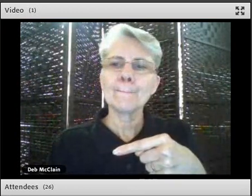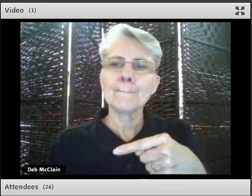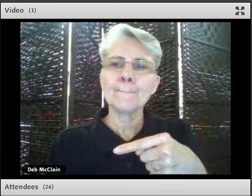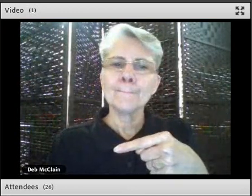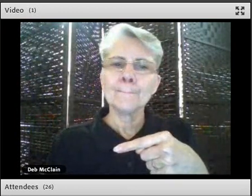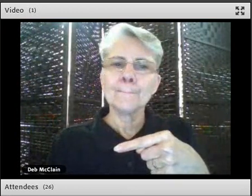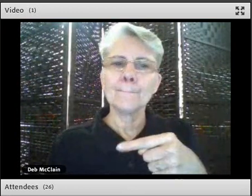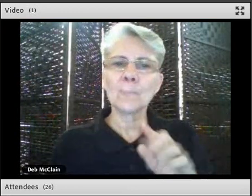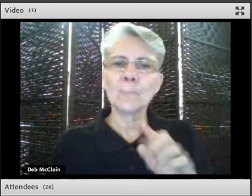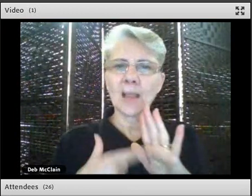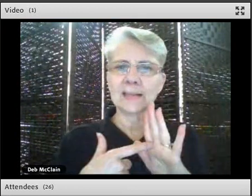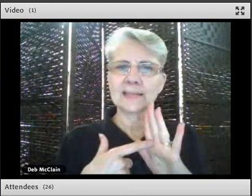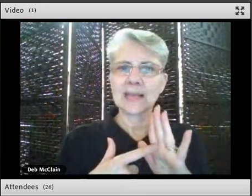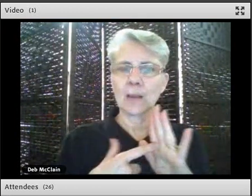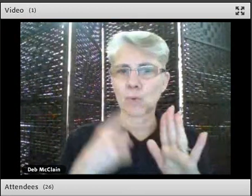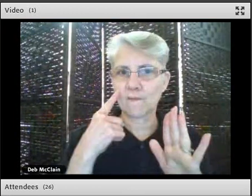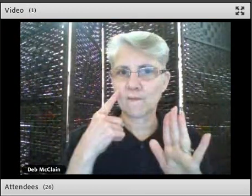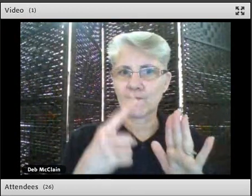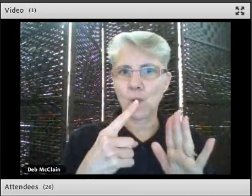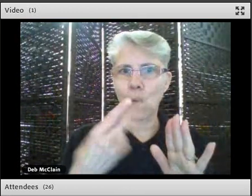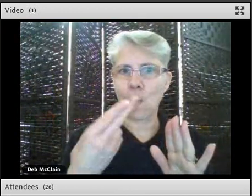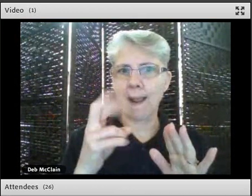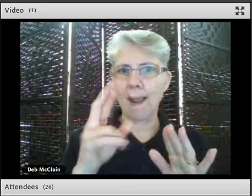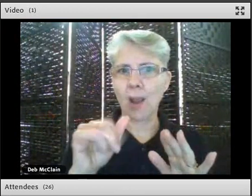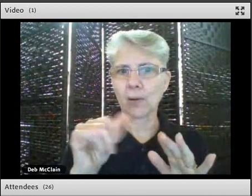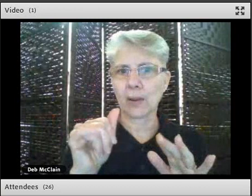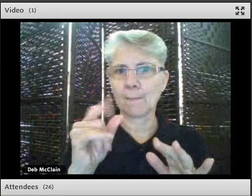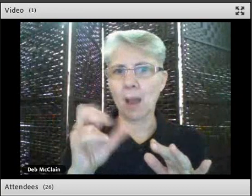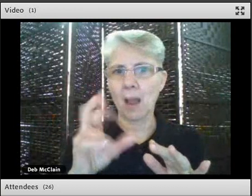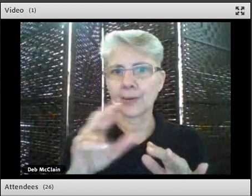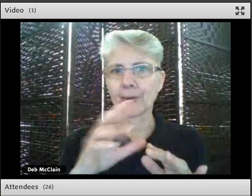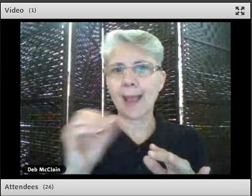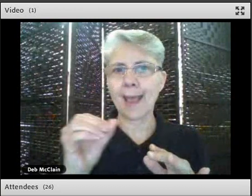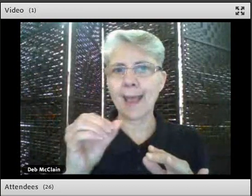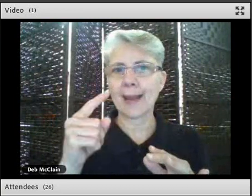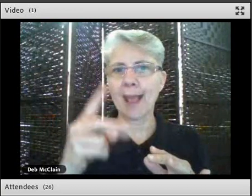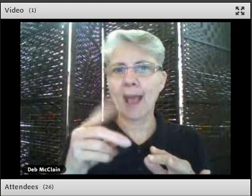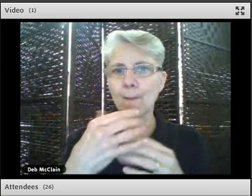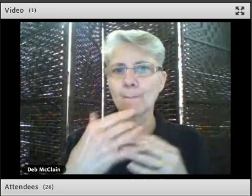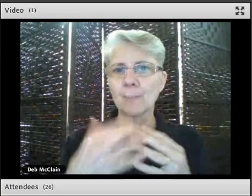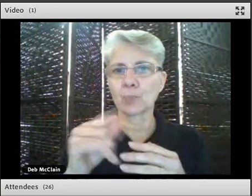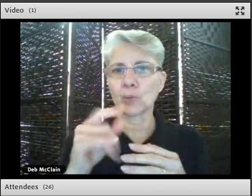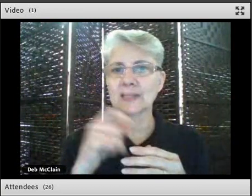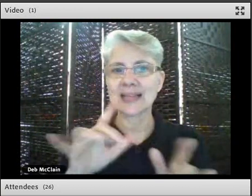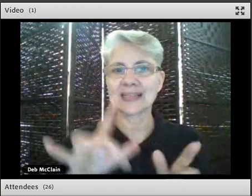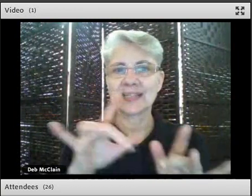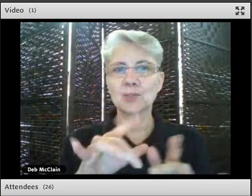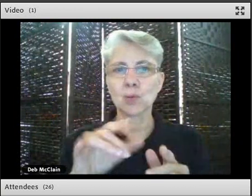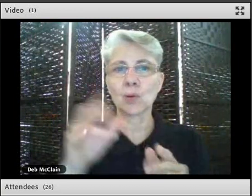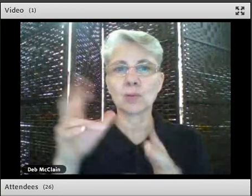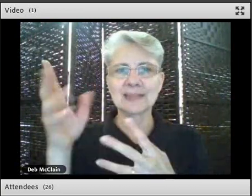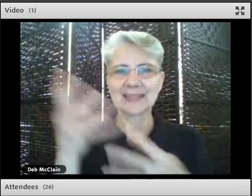This is coming from the website Pottermore.com, which is the only place -- still the only place